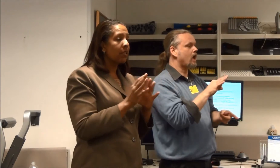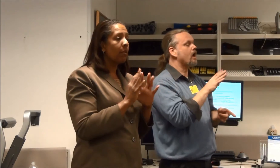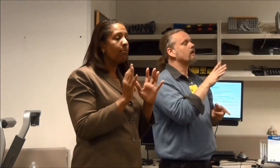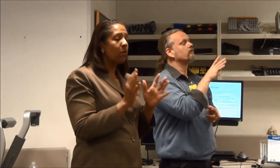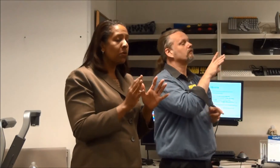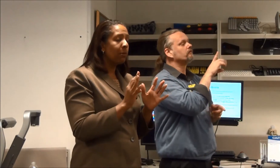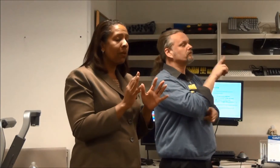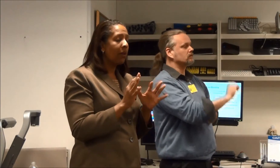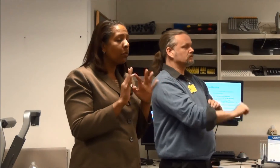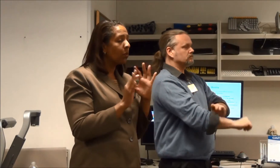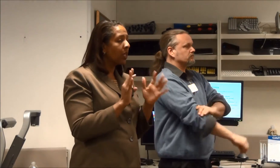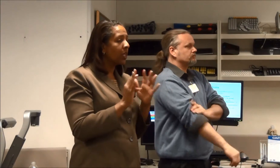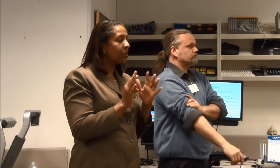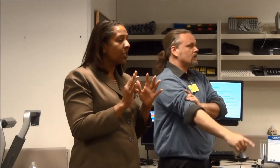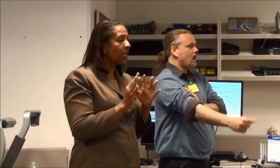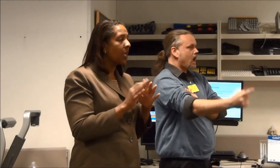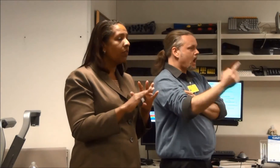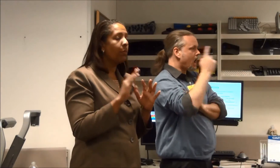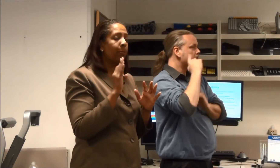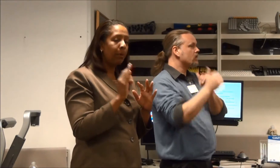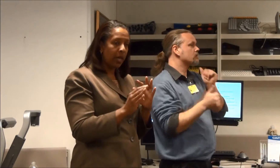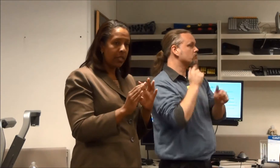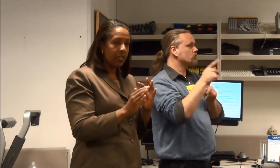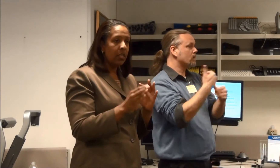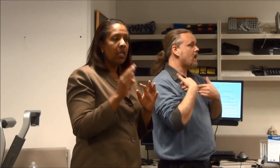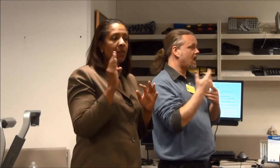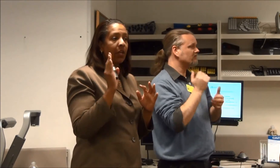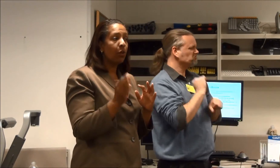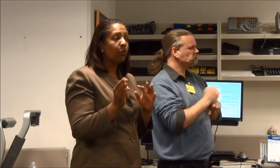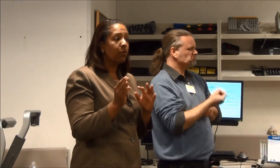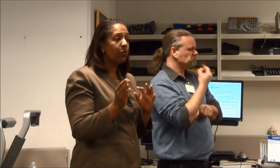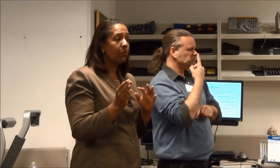I think most people have a working understanding of it, but if I go through it too quickly